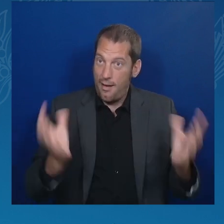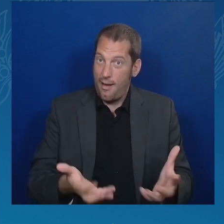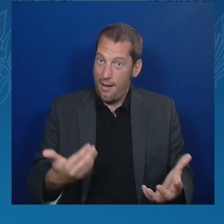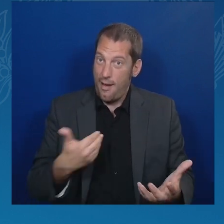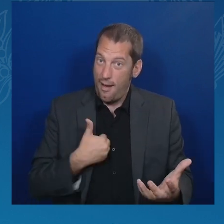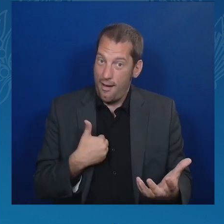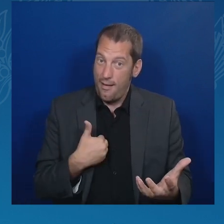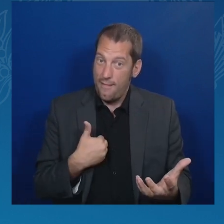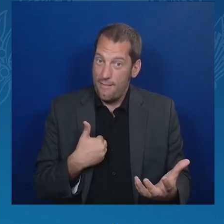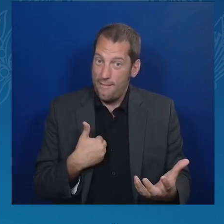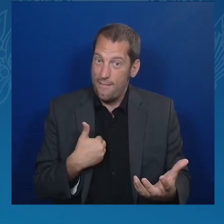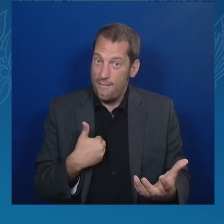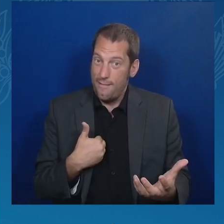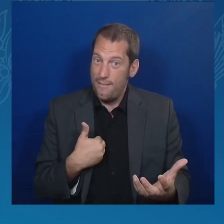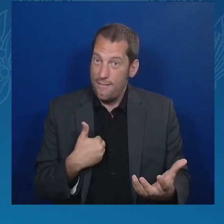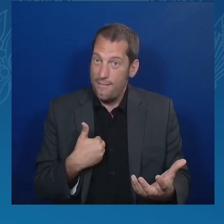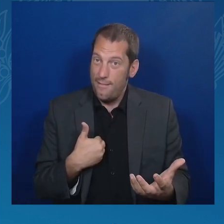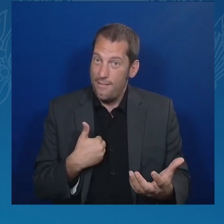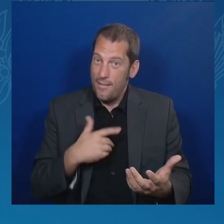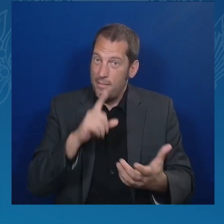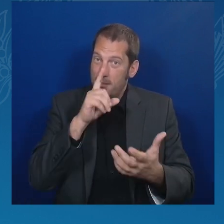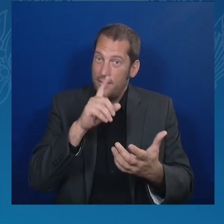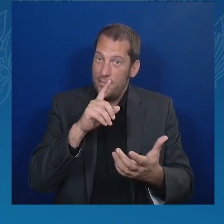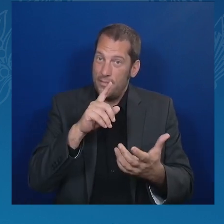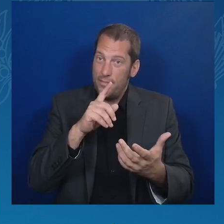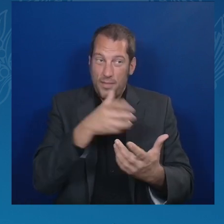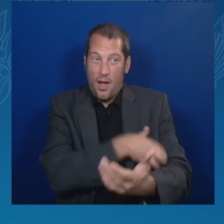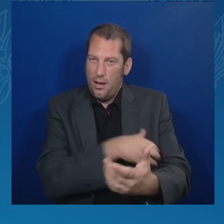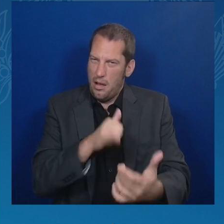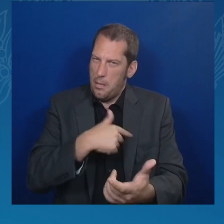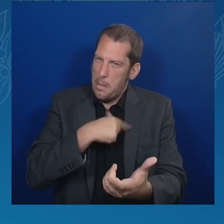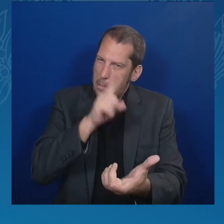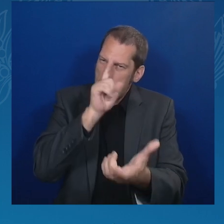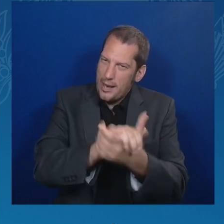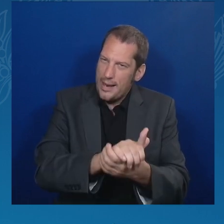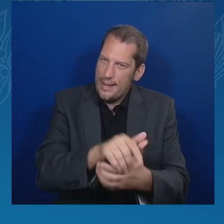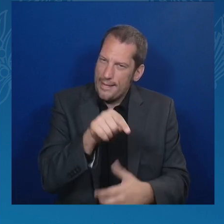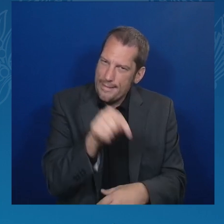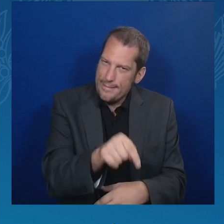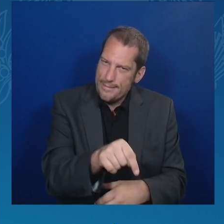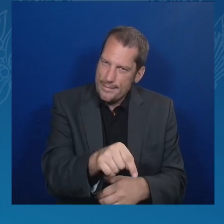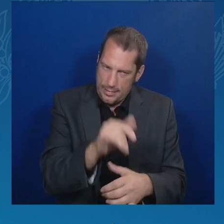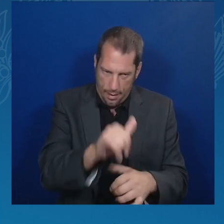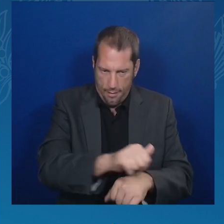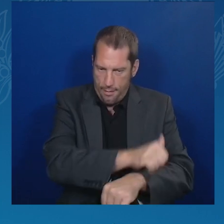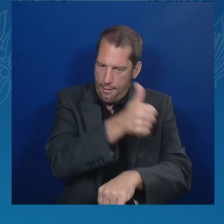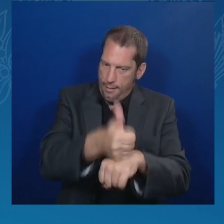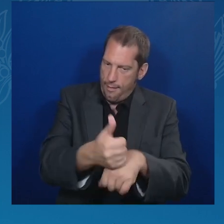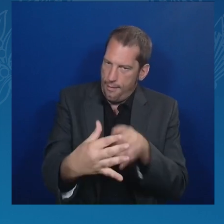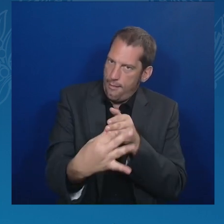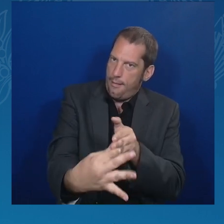guided the work of UNITE HERE from its earliest days. So, for the press in the room,